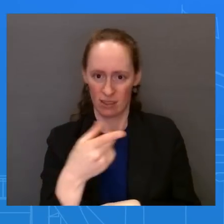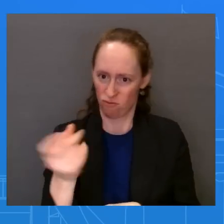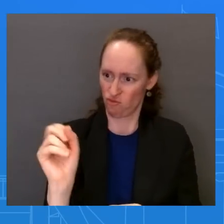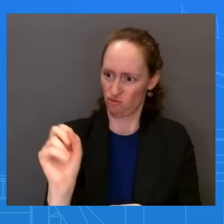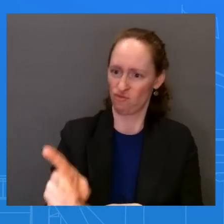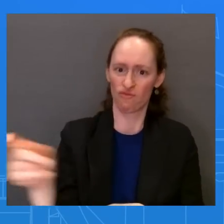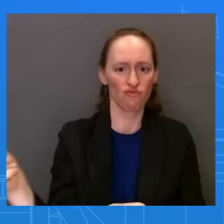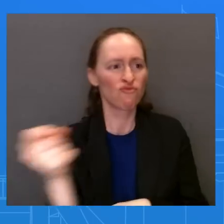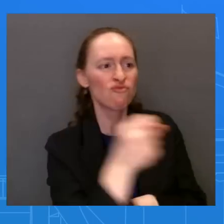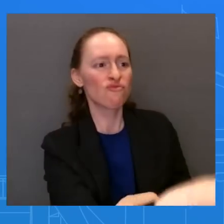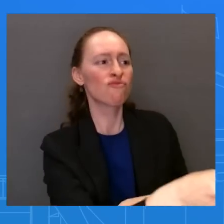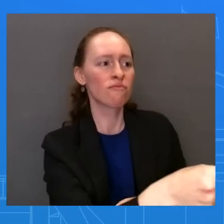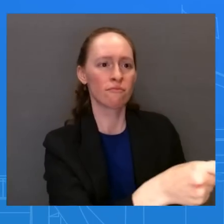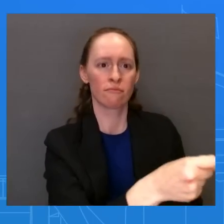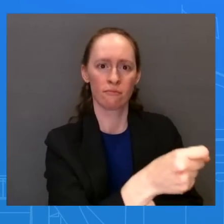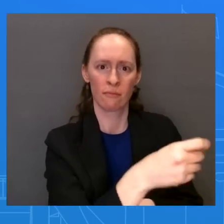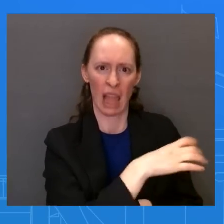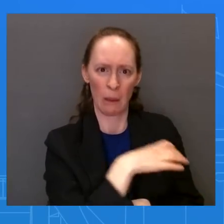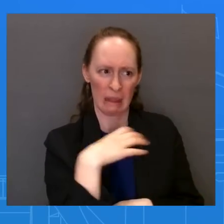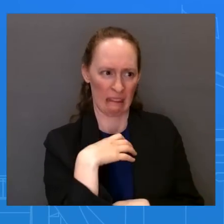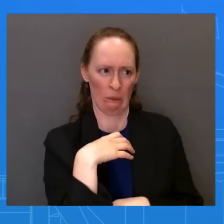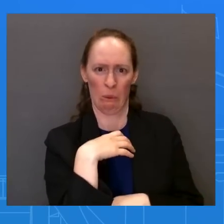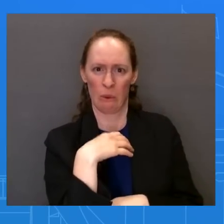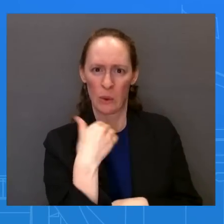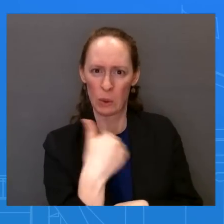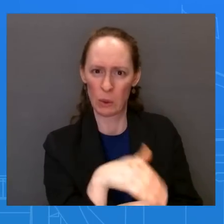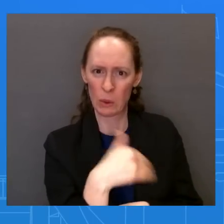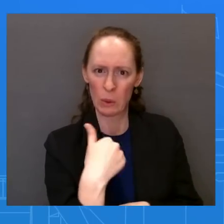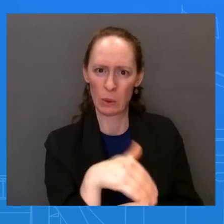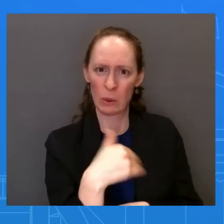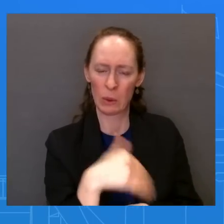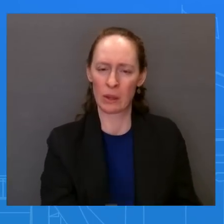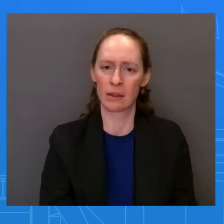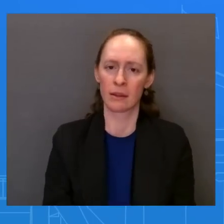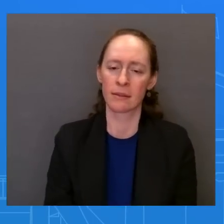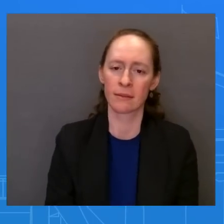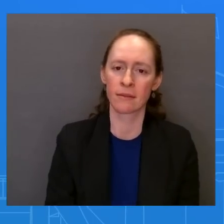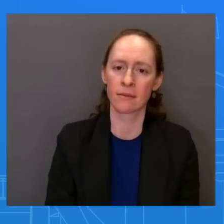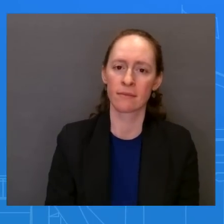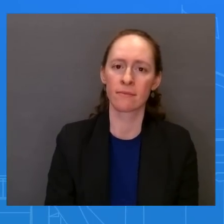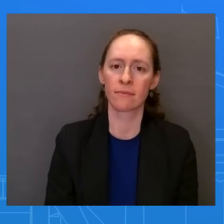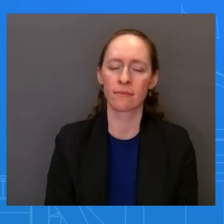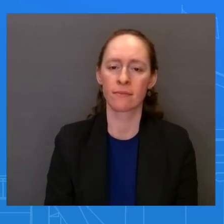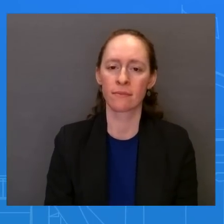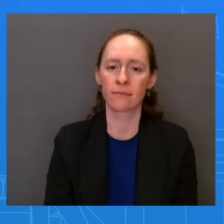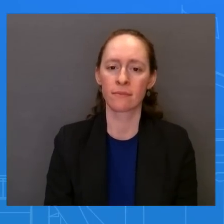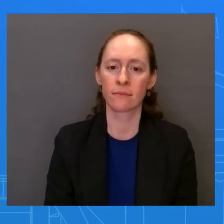we have seen a business application with over 10 million new small businesses created under this leadership.